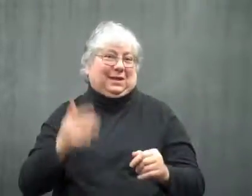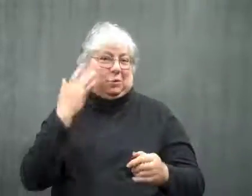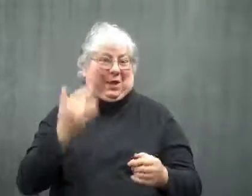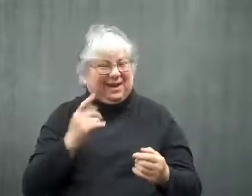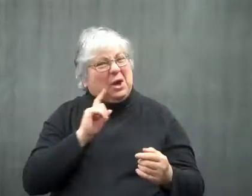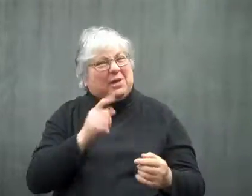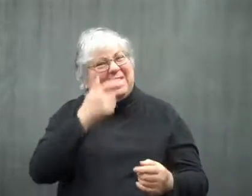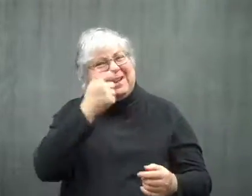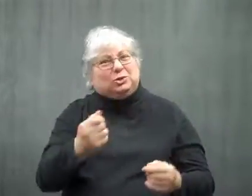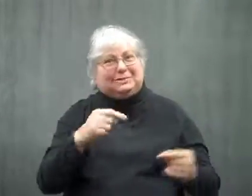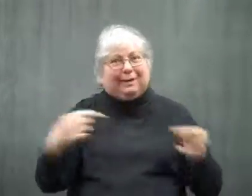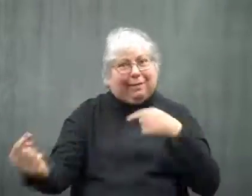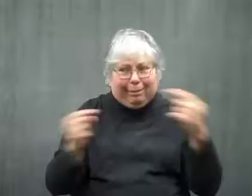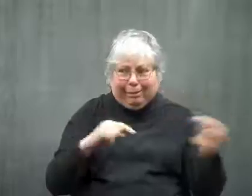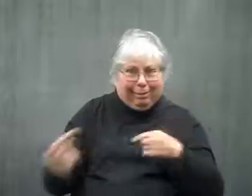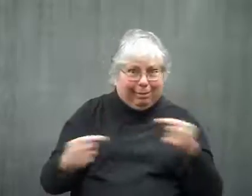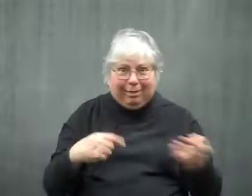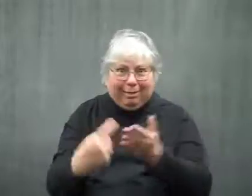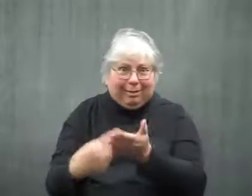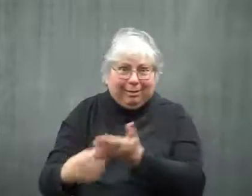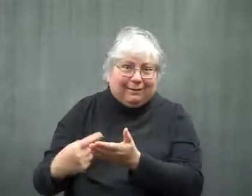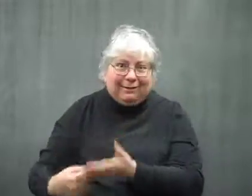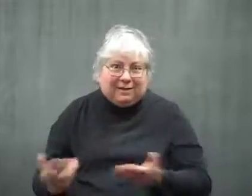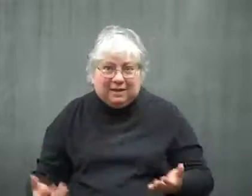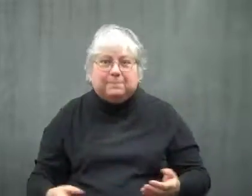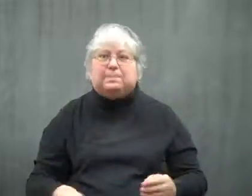All this negotiating is really interesting!